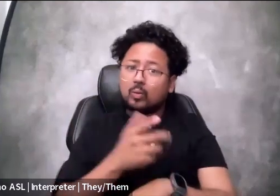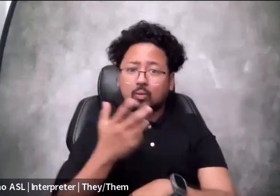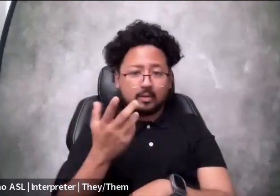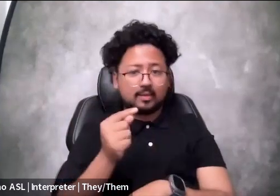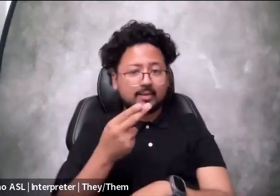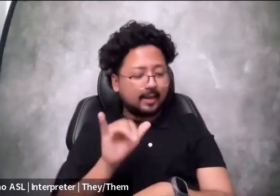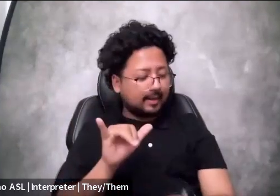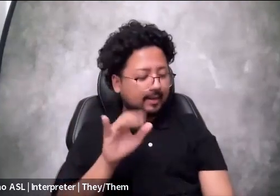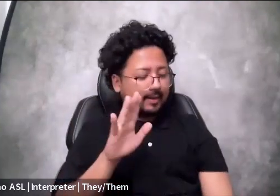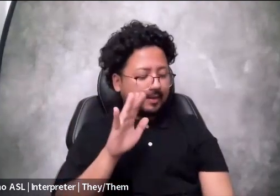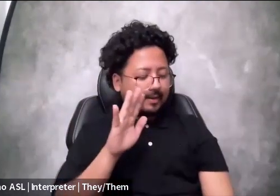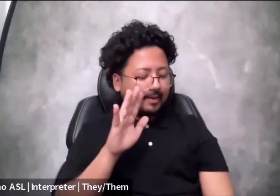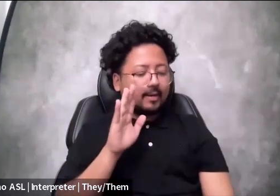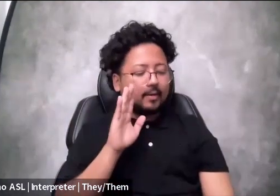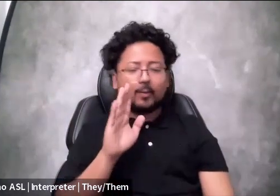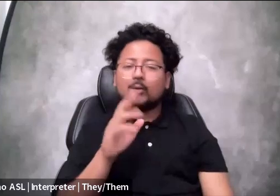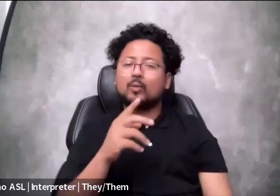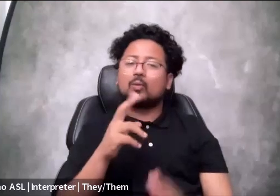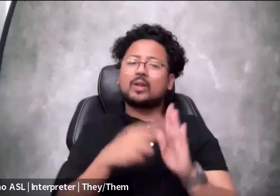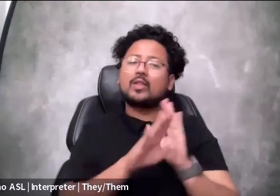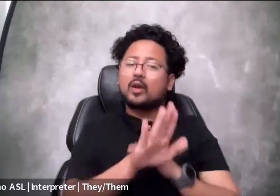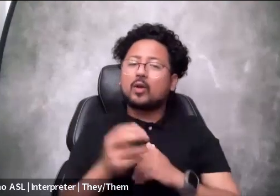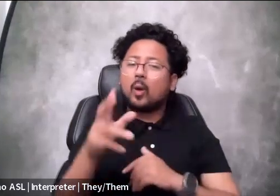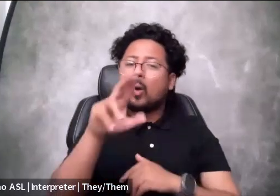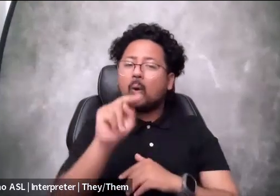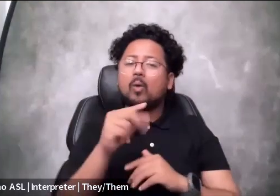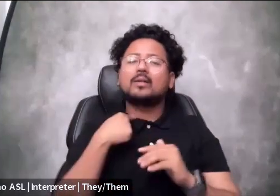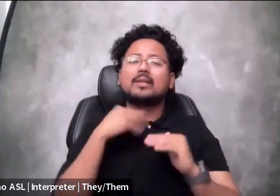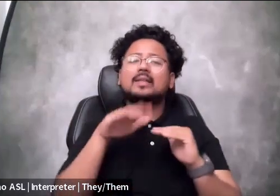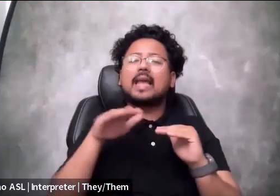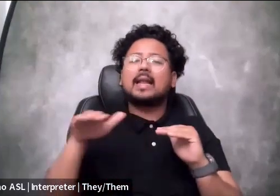they're going to read it with their own cadence I'm reading with the cadence I wrote it with,